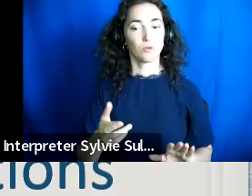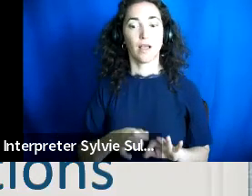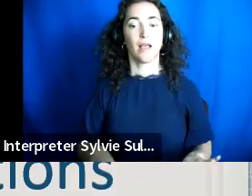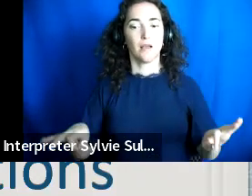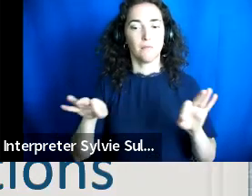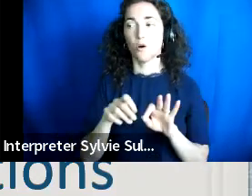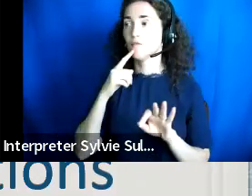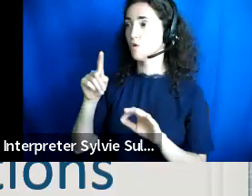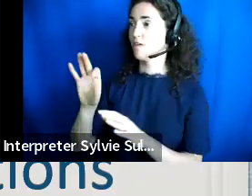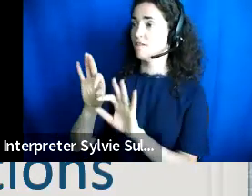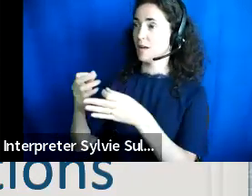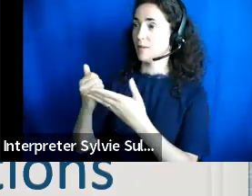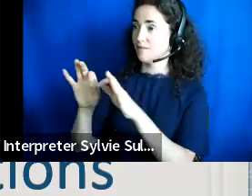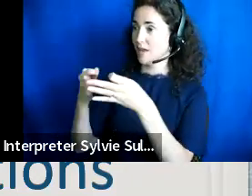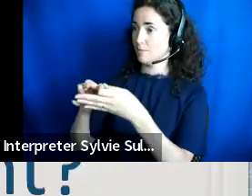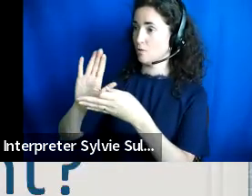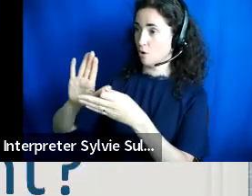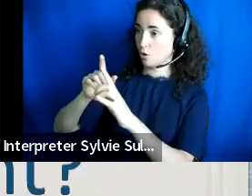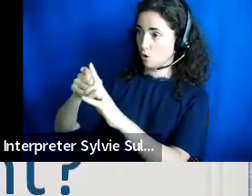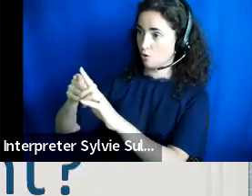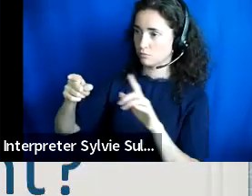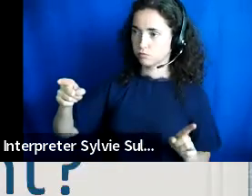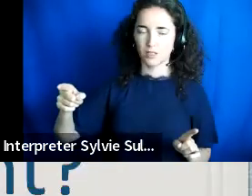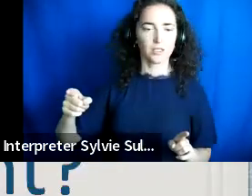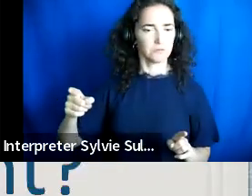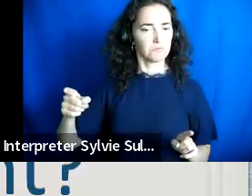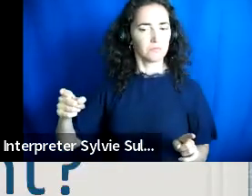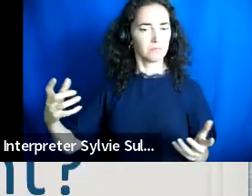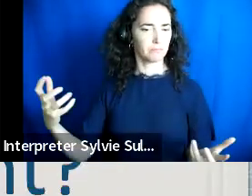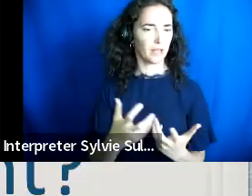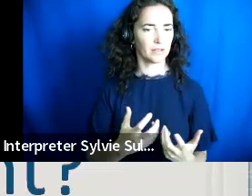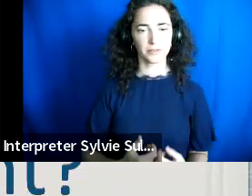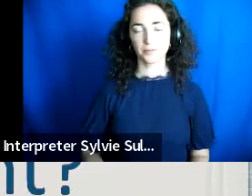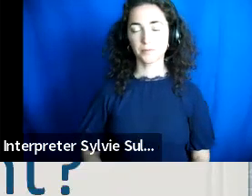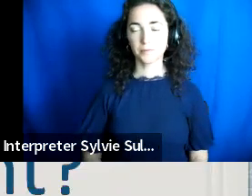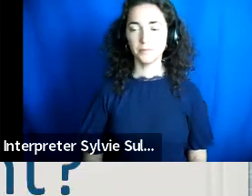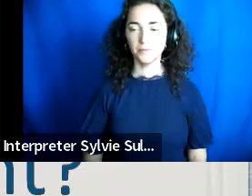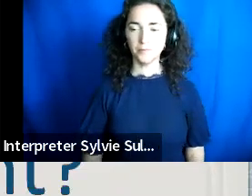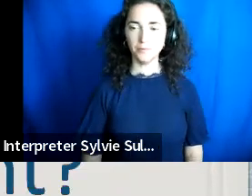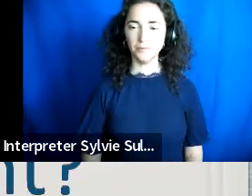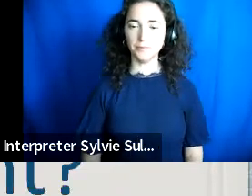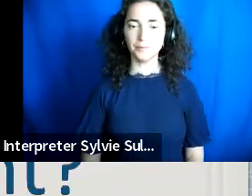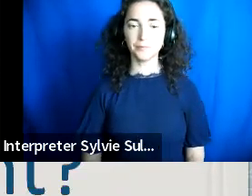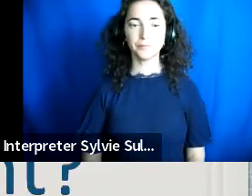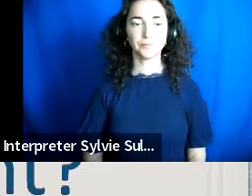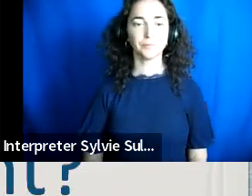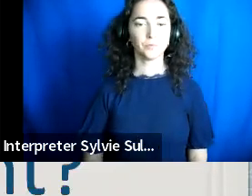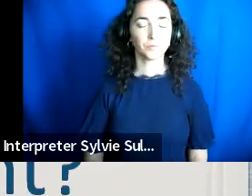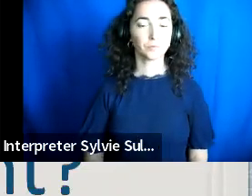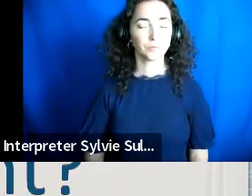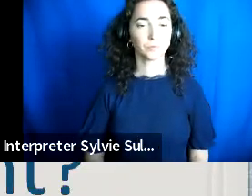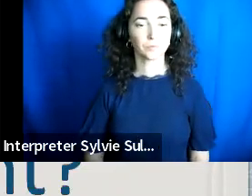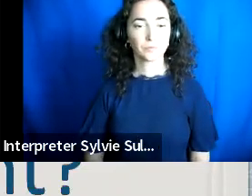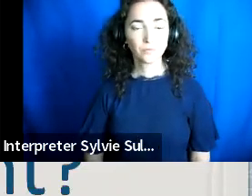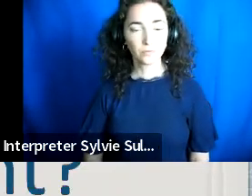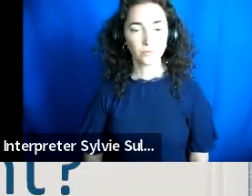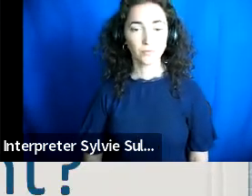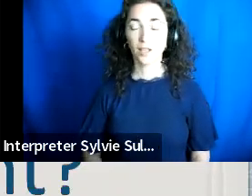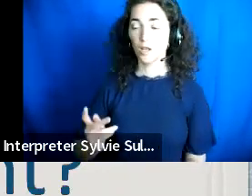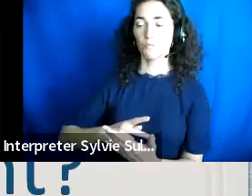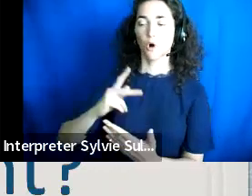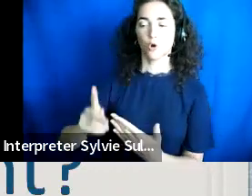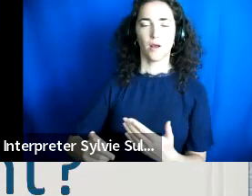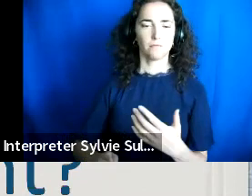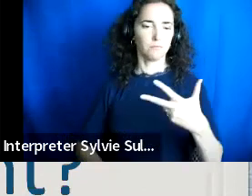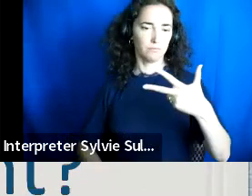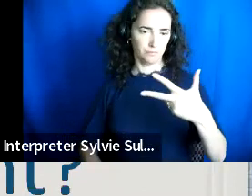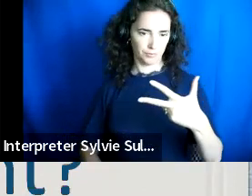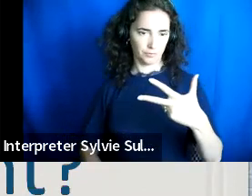Health and families. The call can you forward so there are 3 aspects 3 main aspects to this program. There's the match.